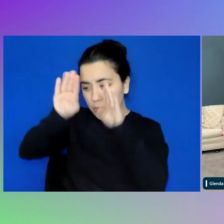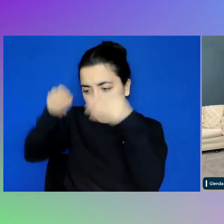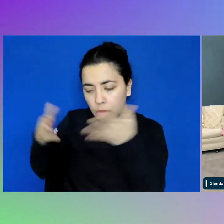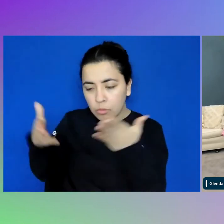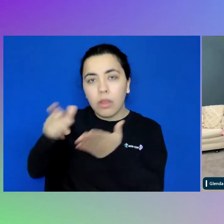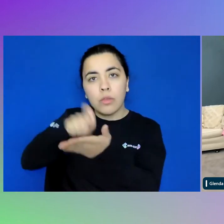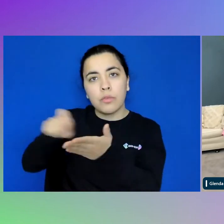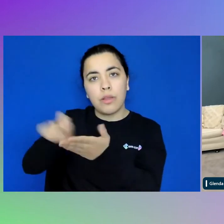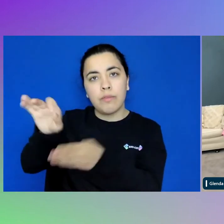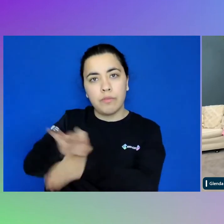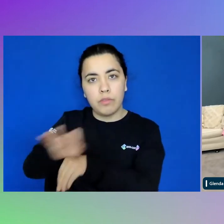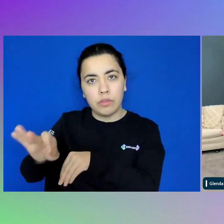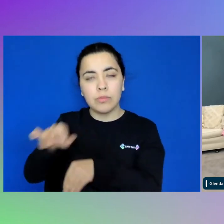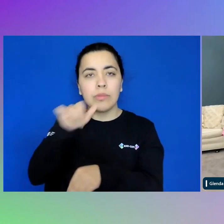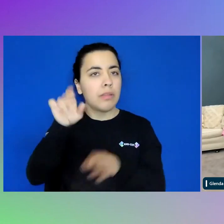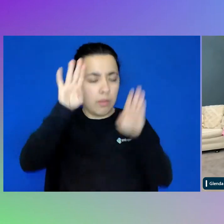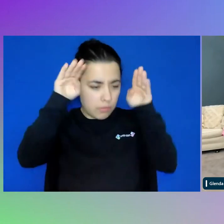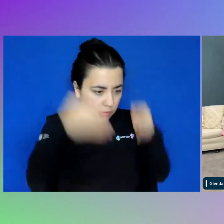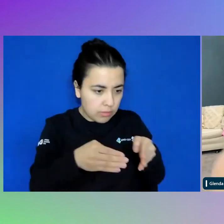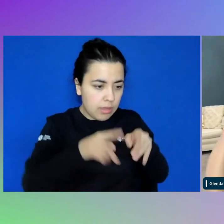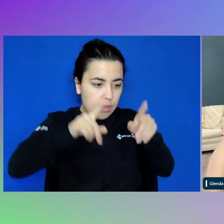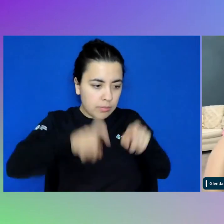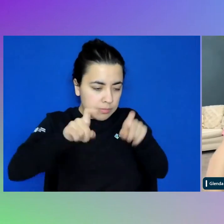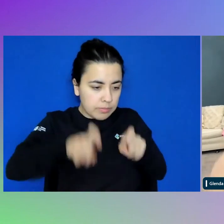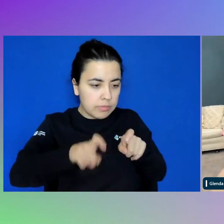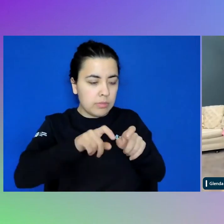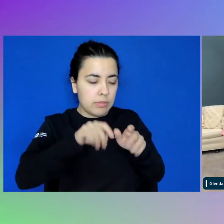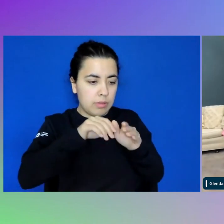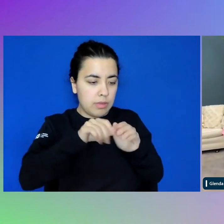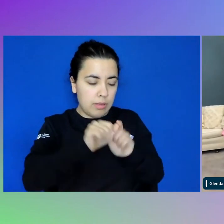ton of time doing accessibility testing and still making it